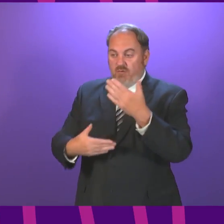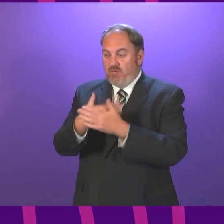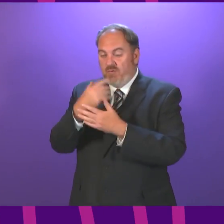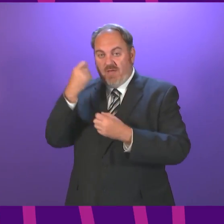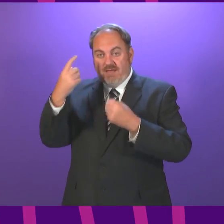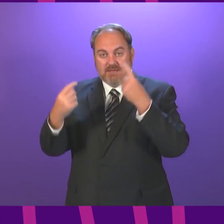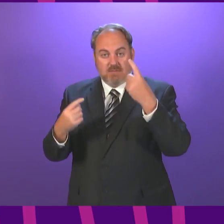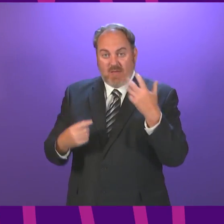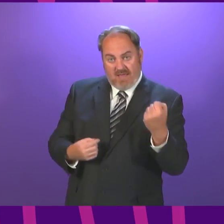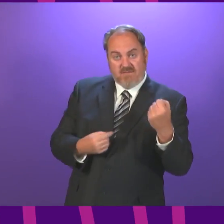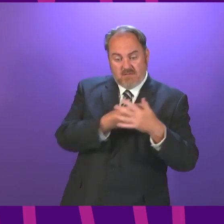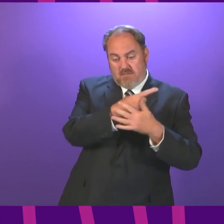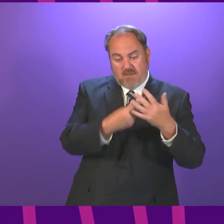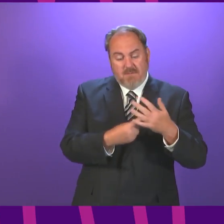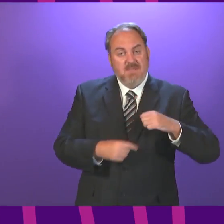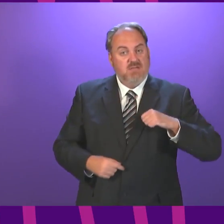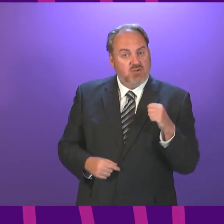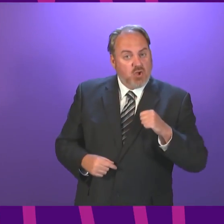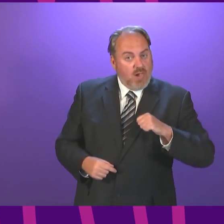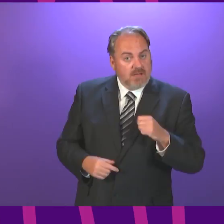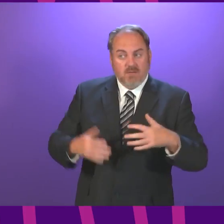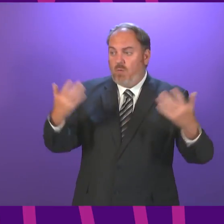exists in Scotland or elsewhere in the UK.